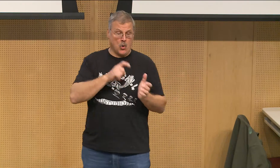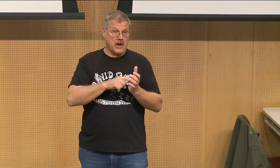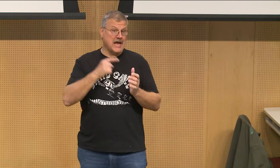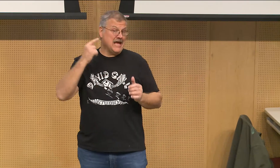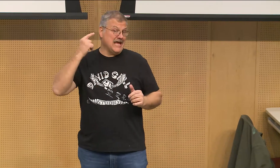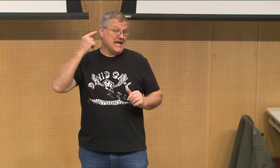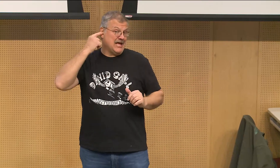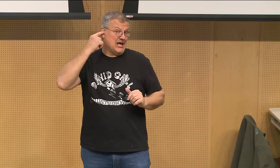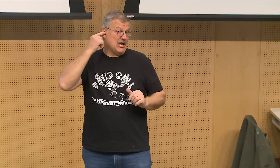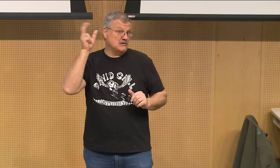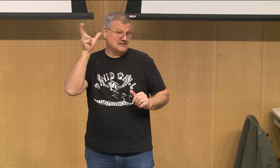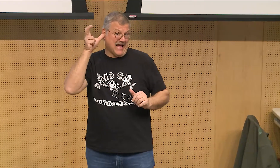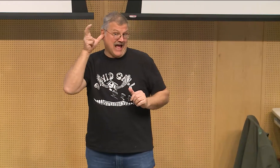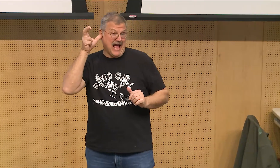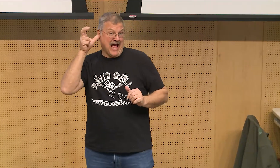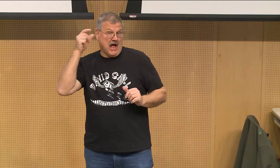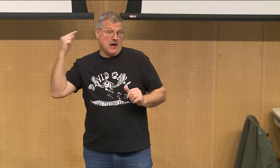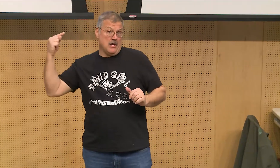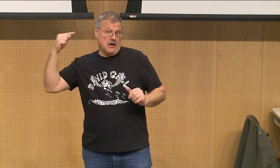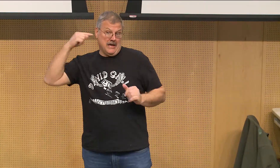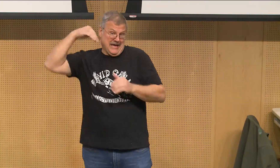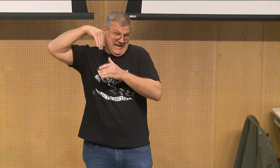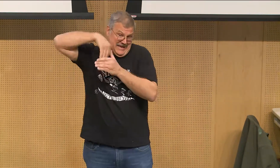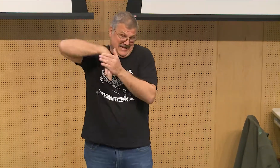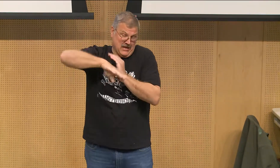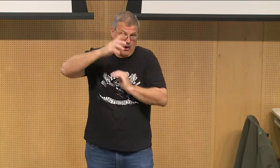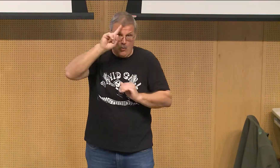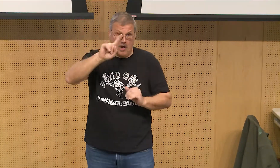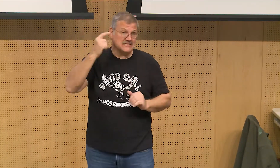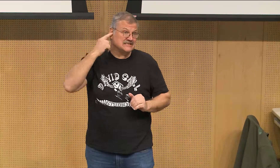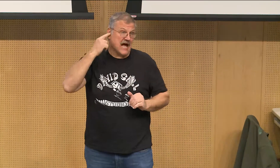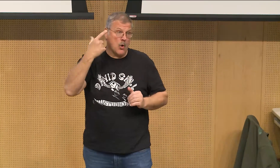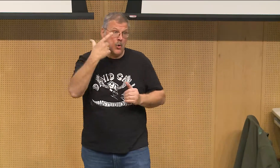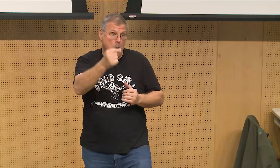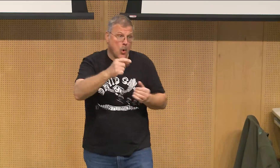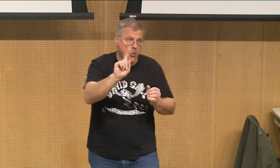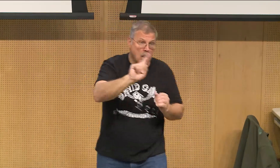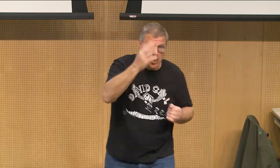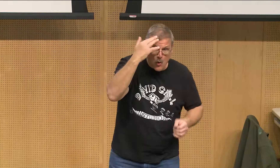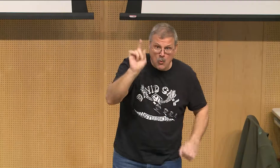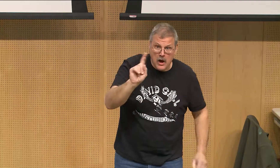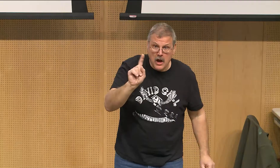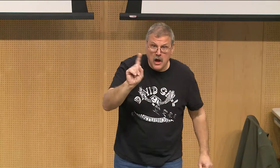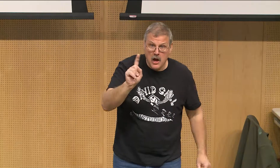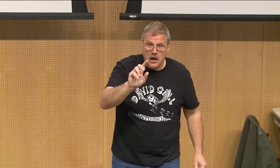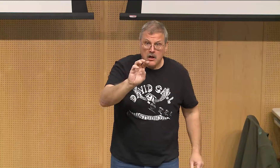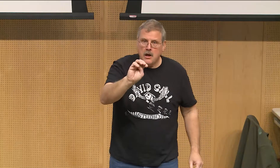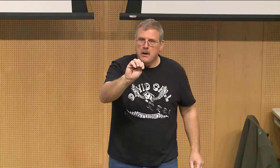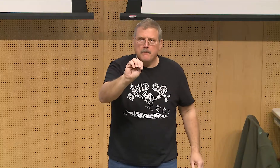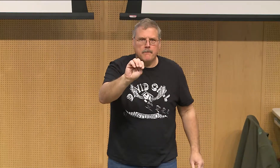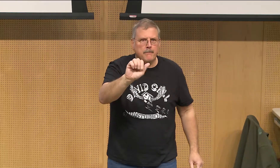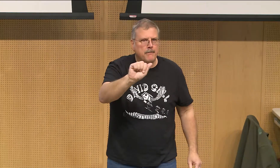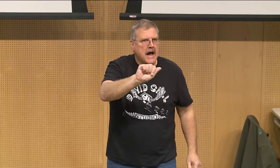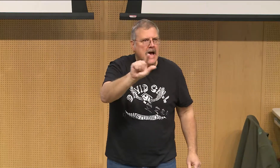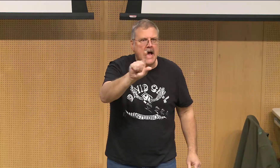If you'll notice, the ear in this piece, it takes in sound. Where does the sound go?